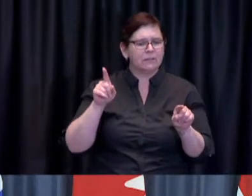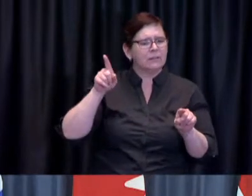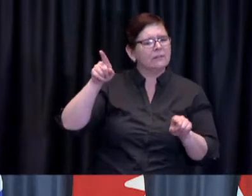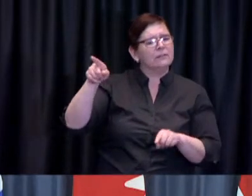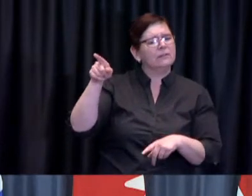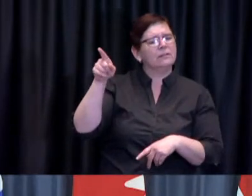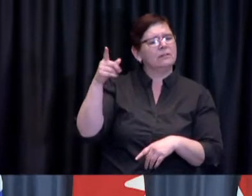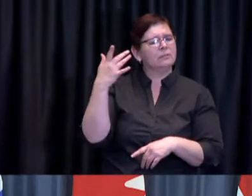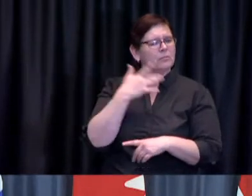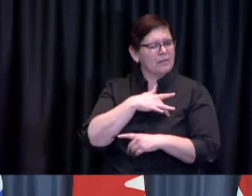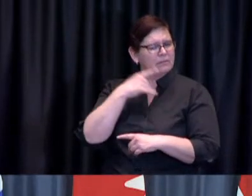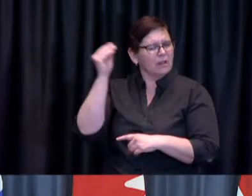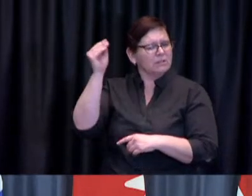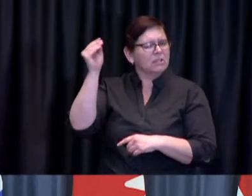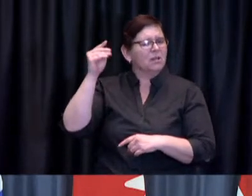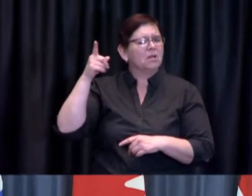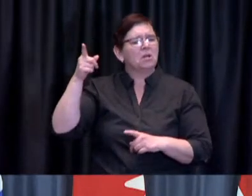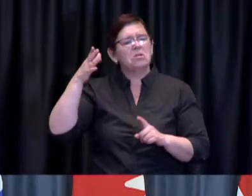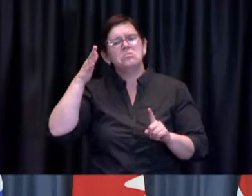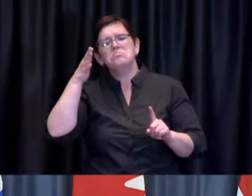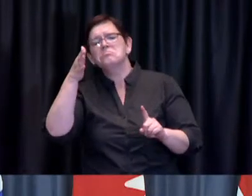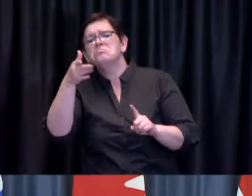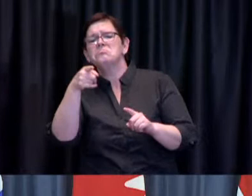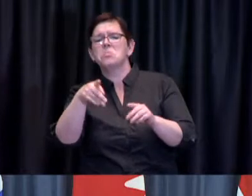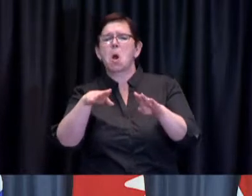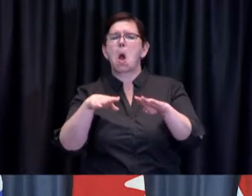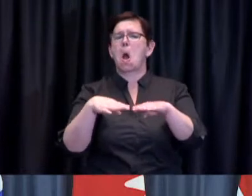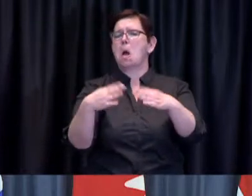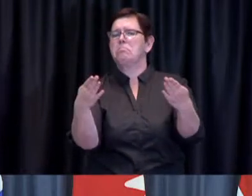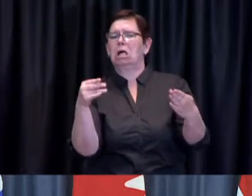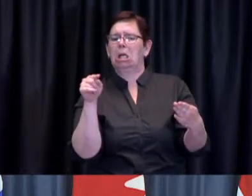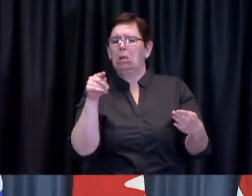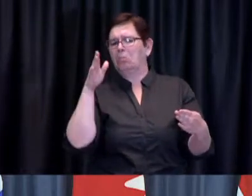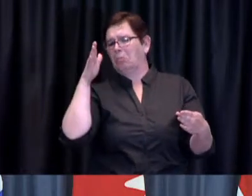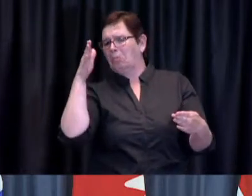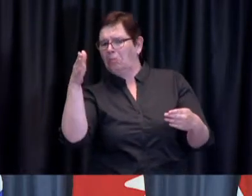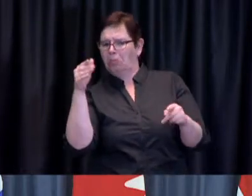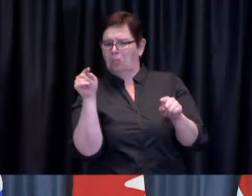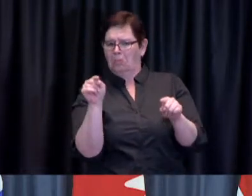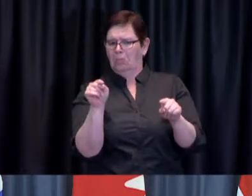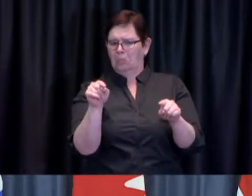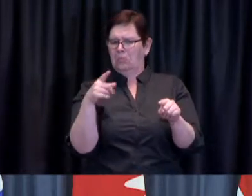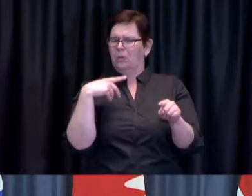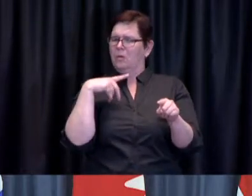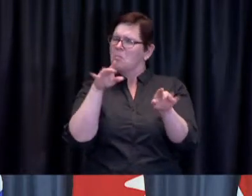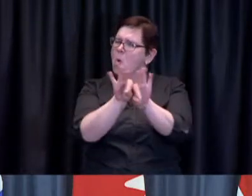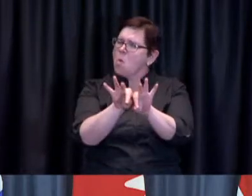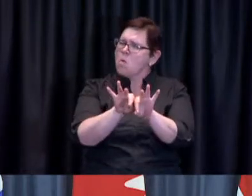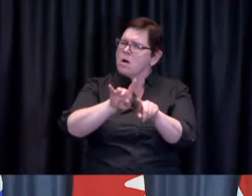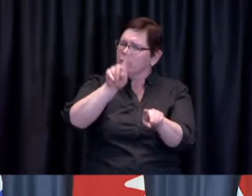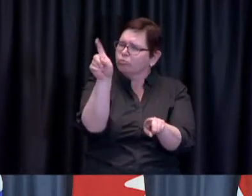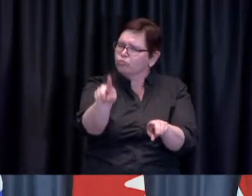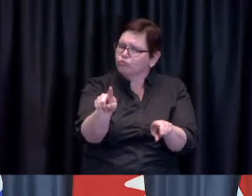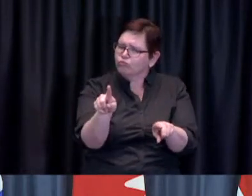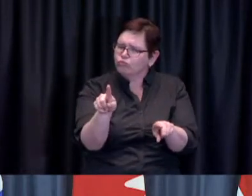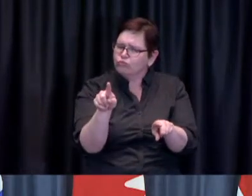um how important or not important do you think it is for the greater Toronto Hamilton area to